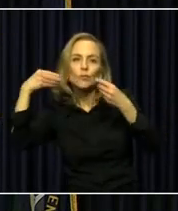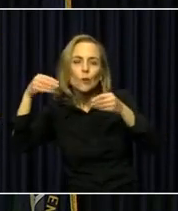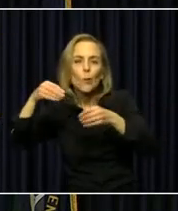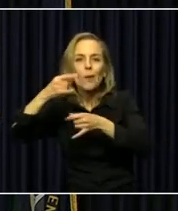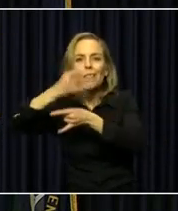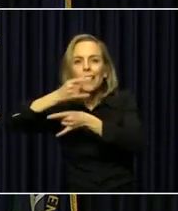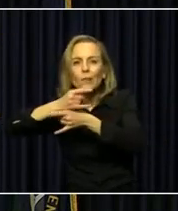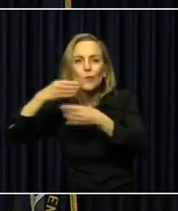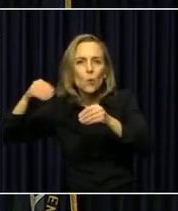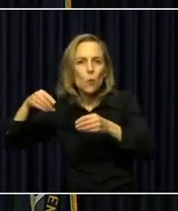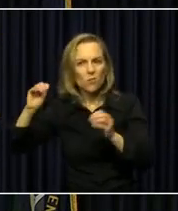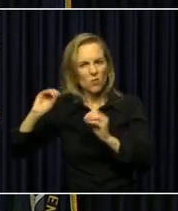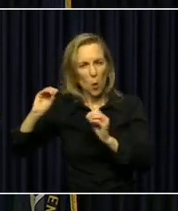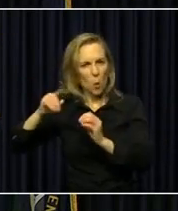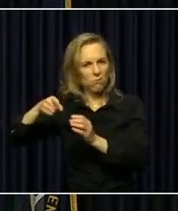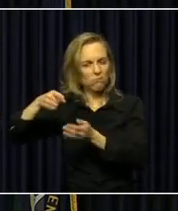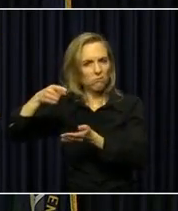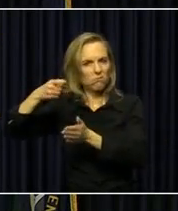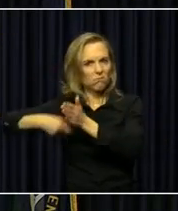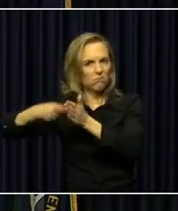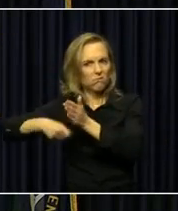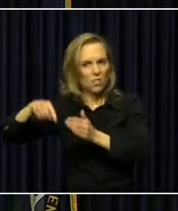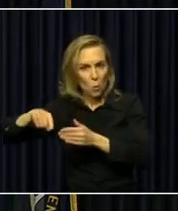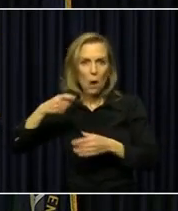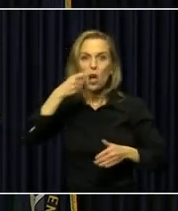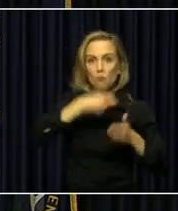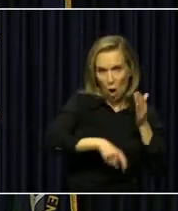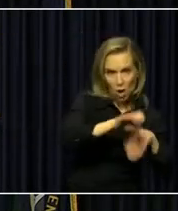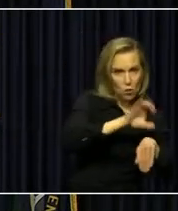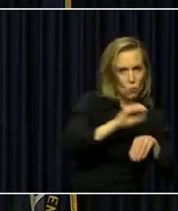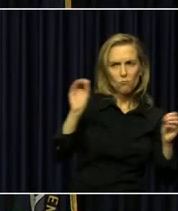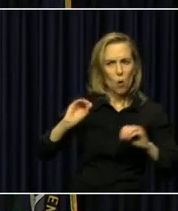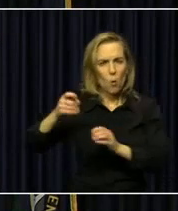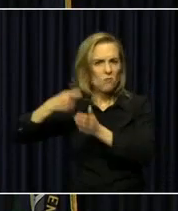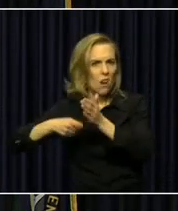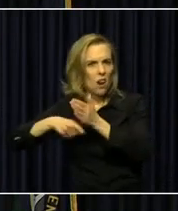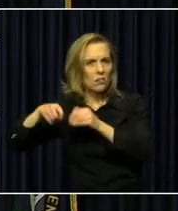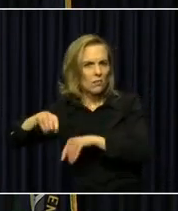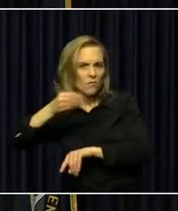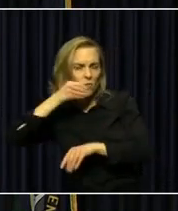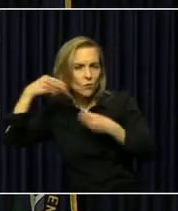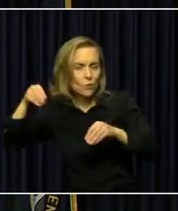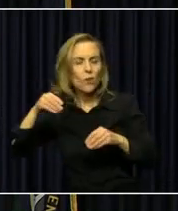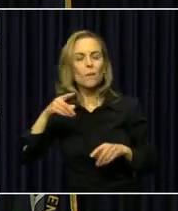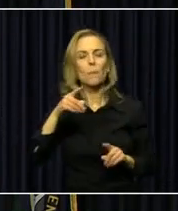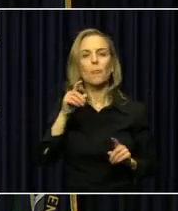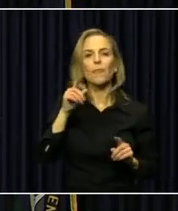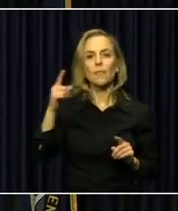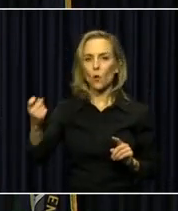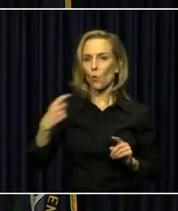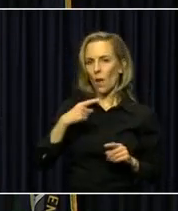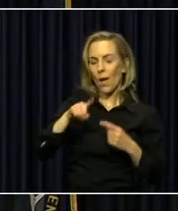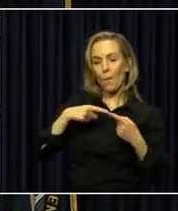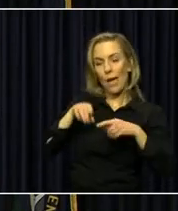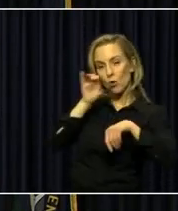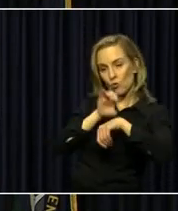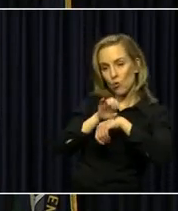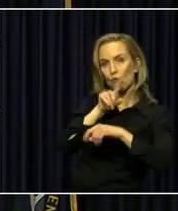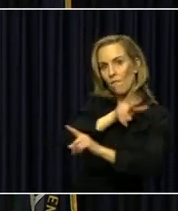I'M NOT CONCERN ABOUT IT. THERE WERE OPTIONS FOR THAT